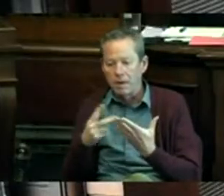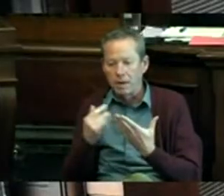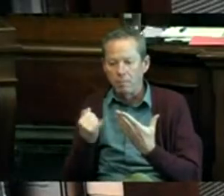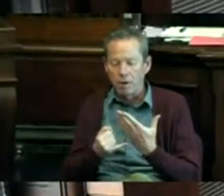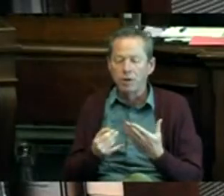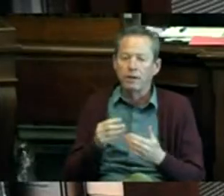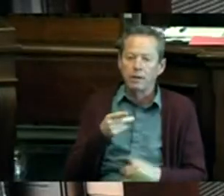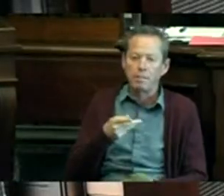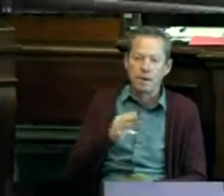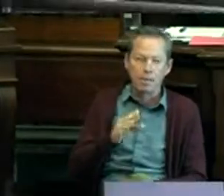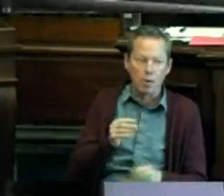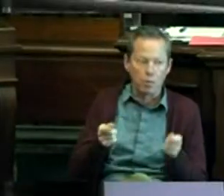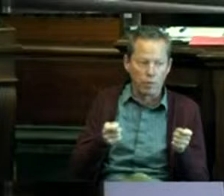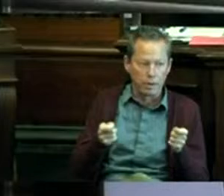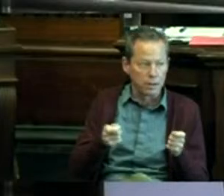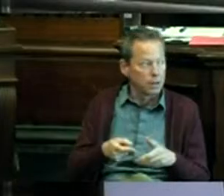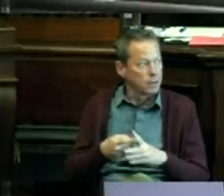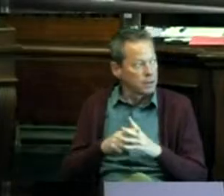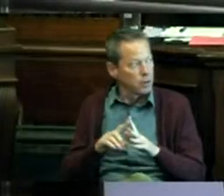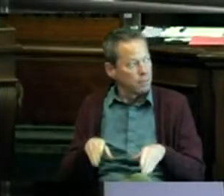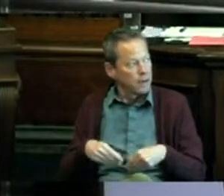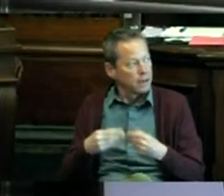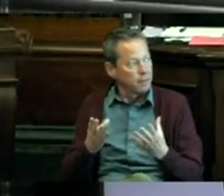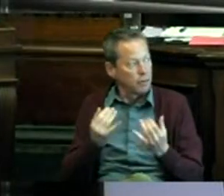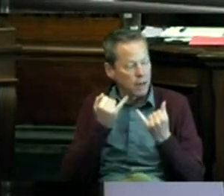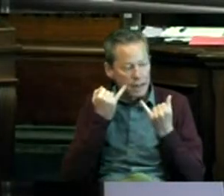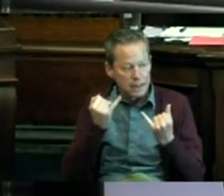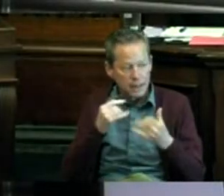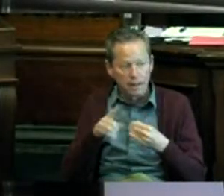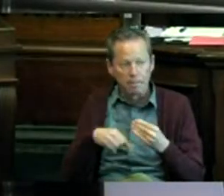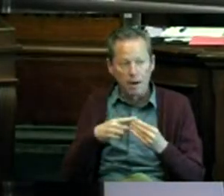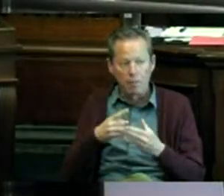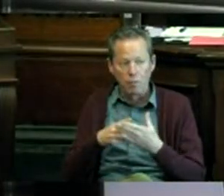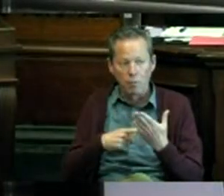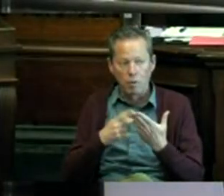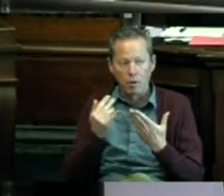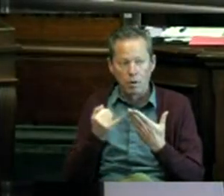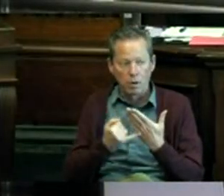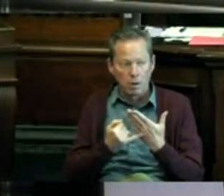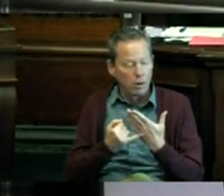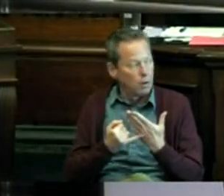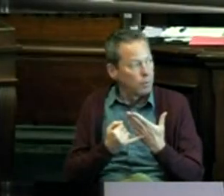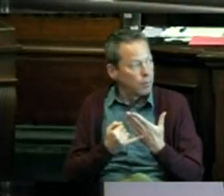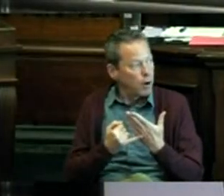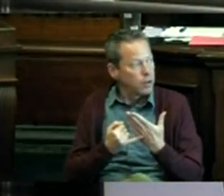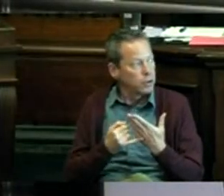departments that will have a project or many projects run by